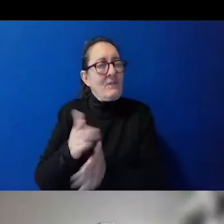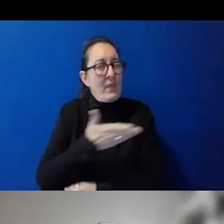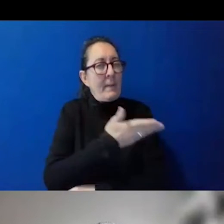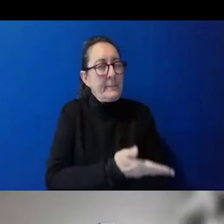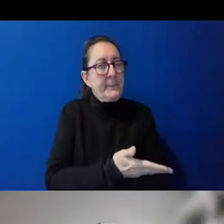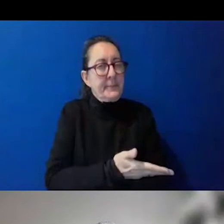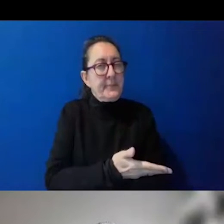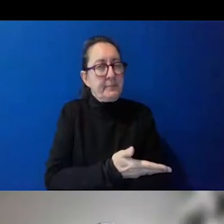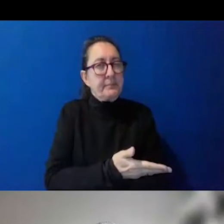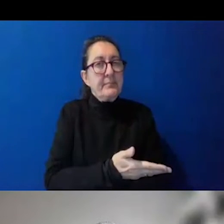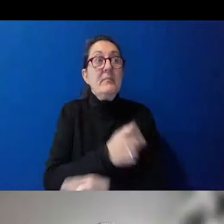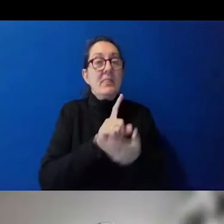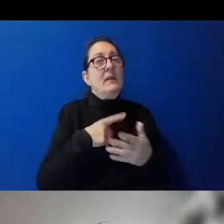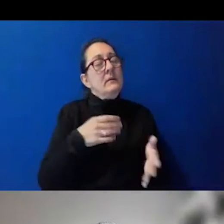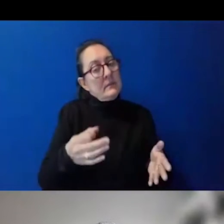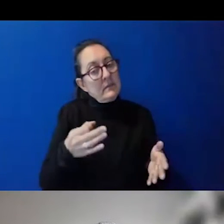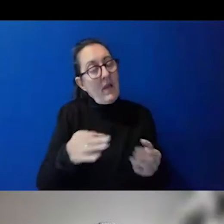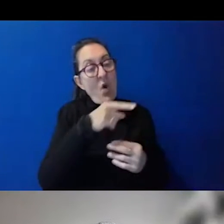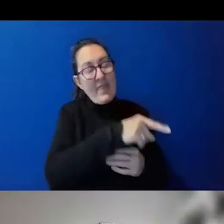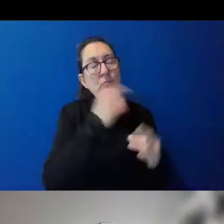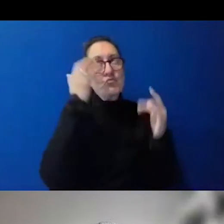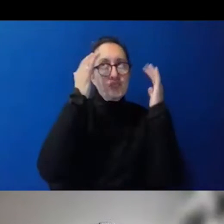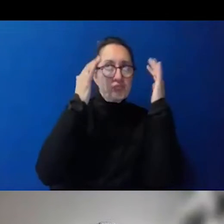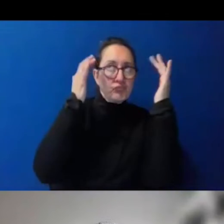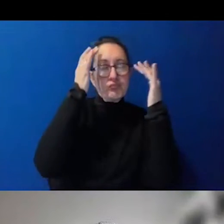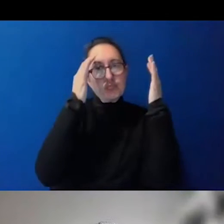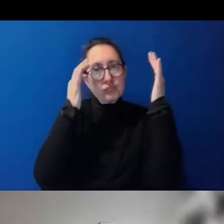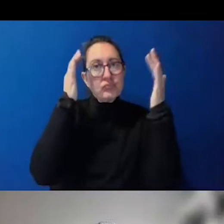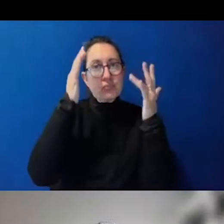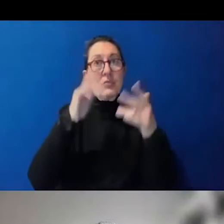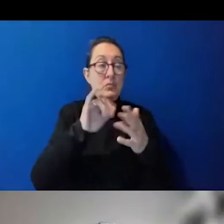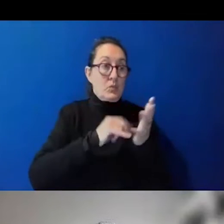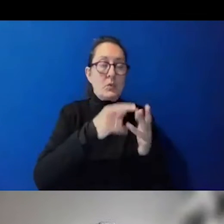process all that complicated Legal Information to children in a way they understand in a way that